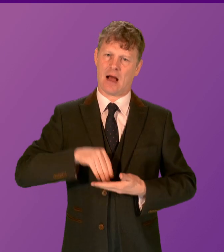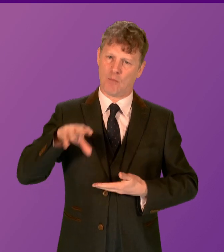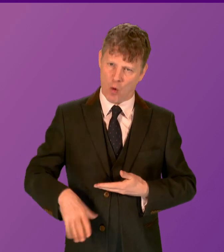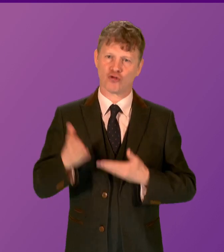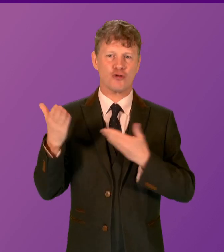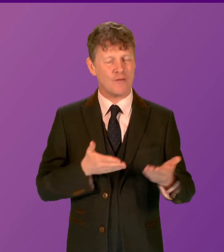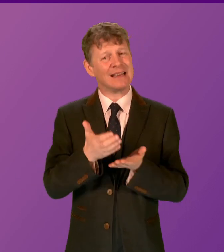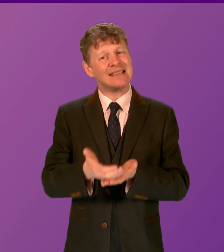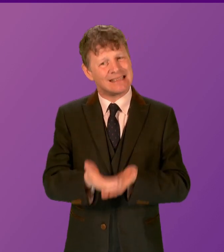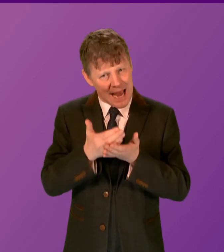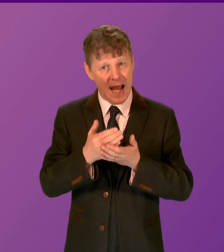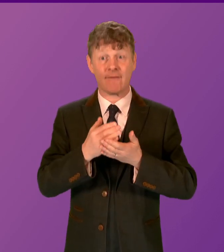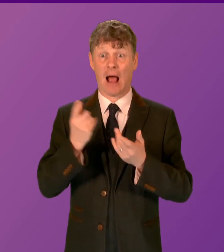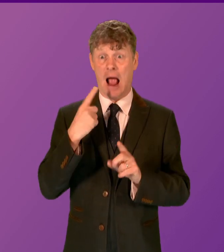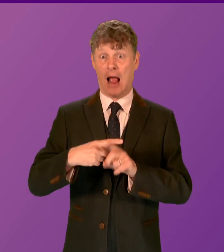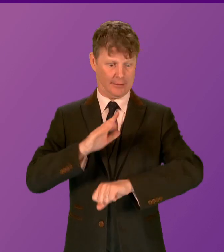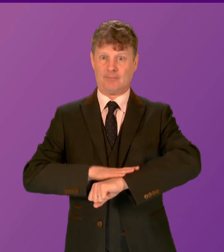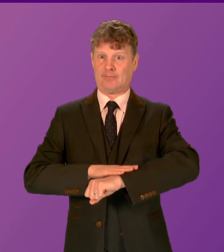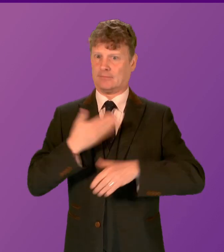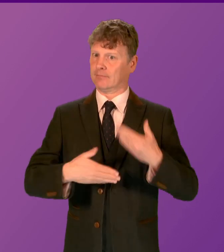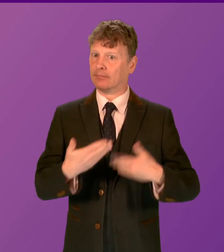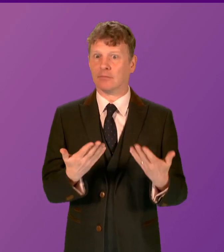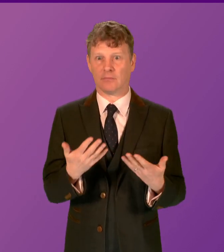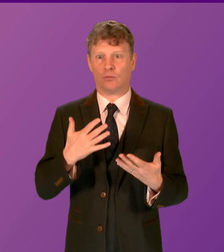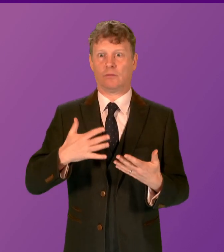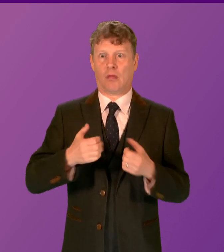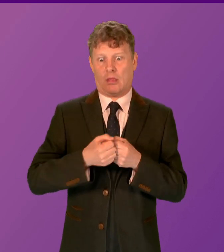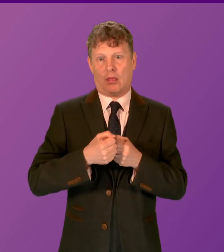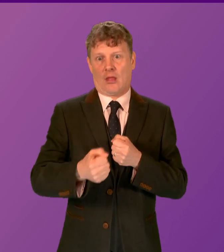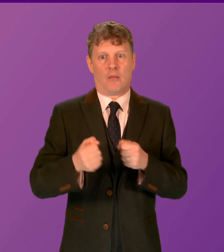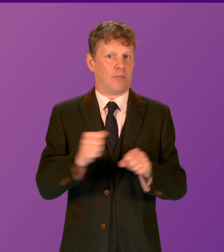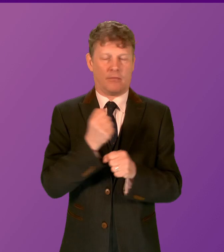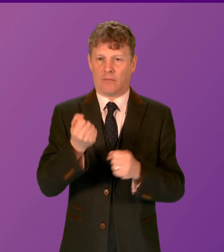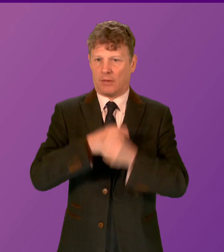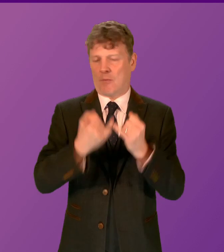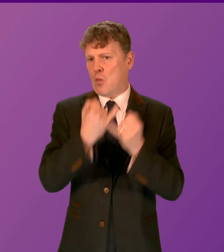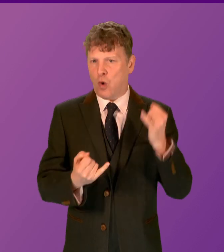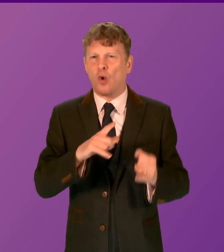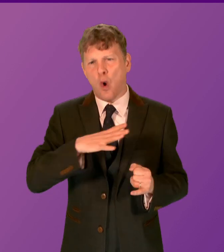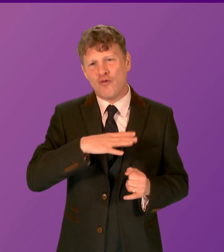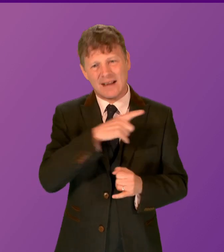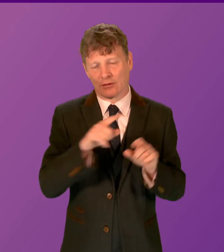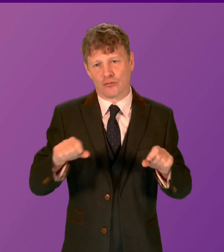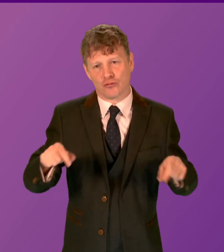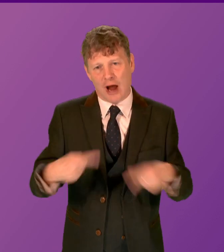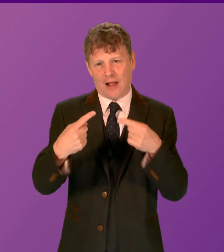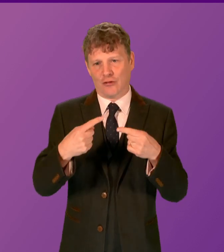safe but timely manner, to avoid adding further anxiety to what is already a challenging time in their lives?